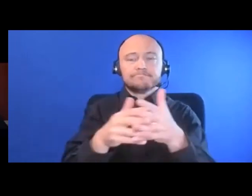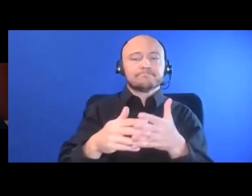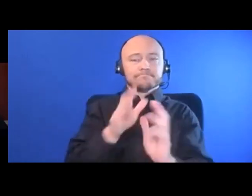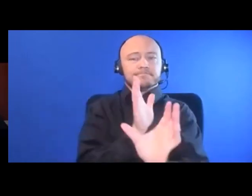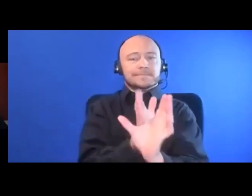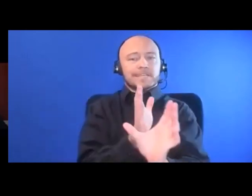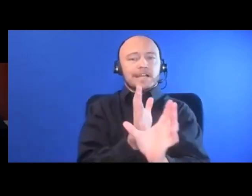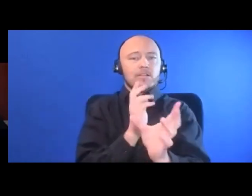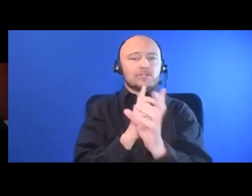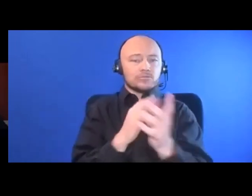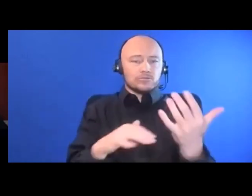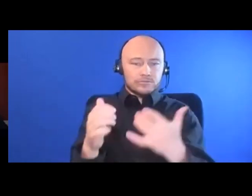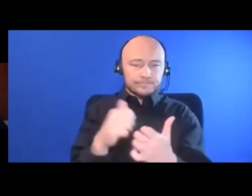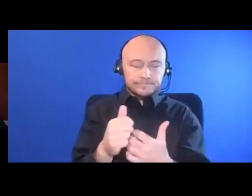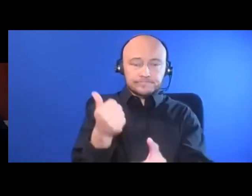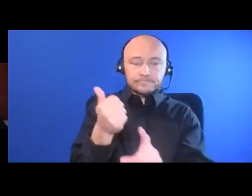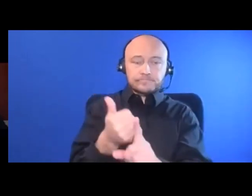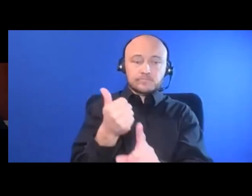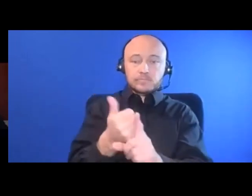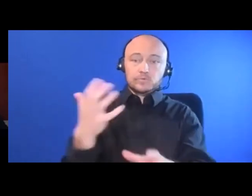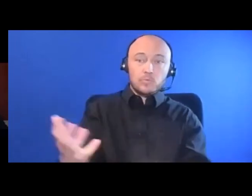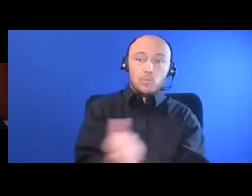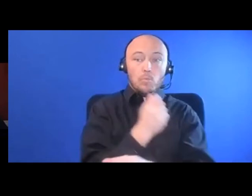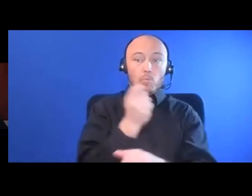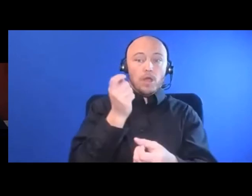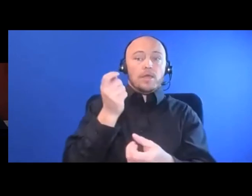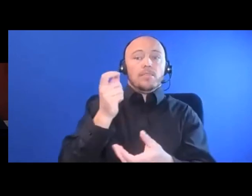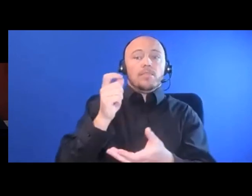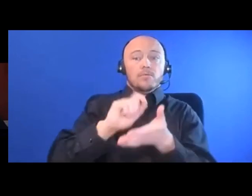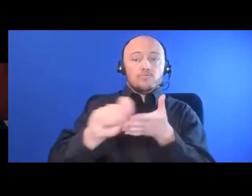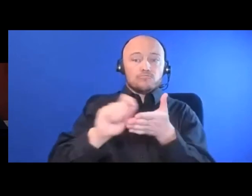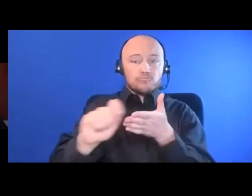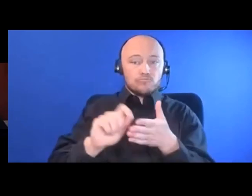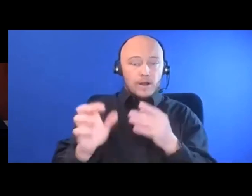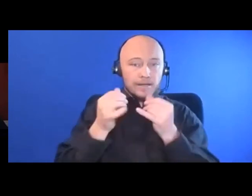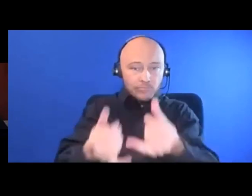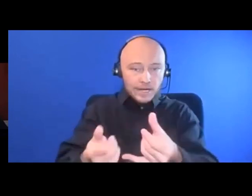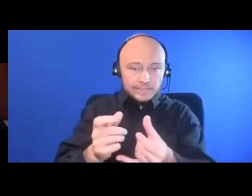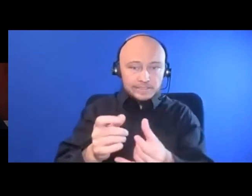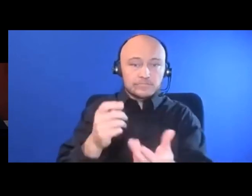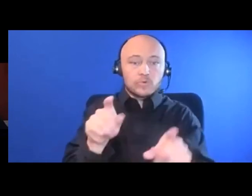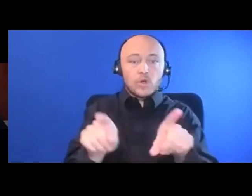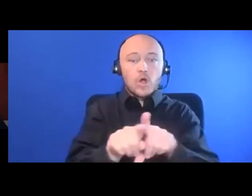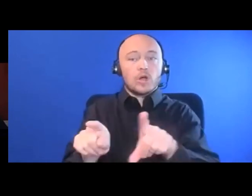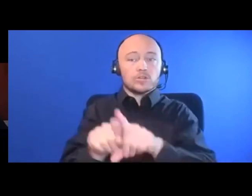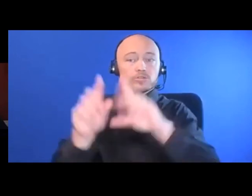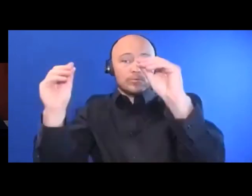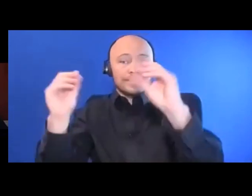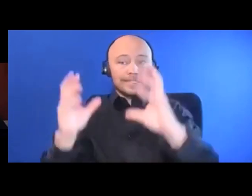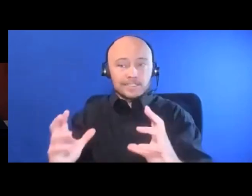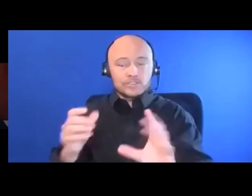She won the Washington writing prize in fiction, and she's a writing instructor and a psychologist at UCLA.